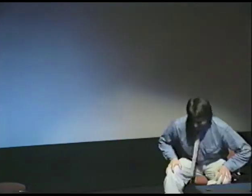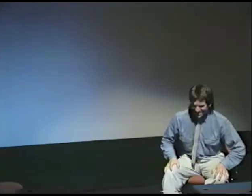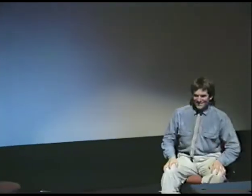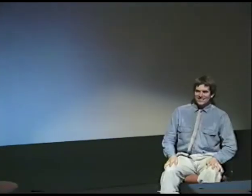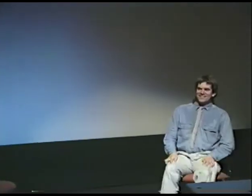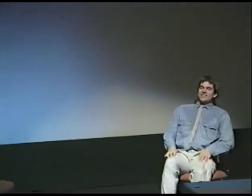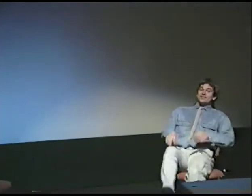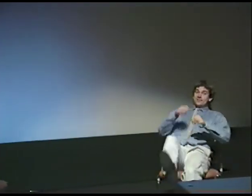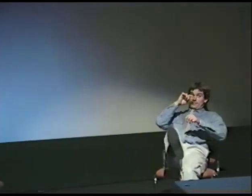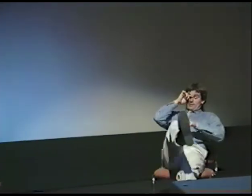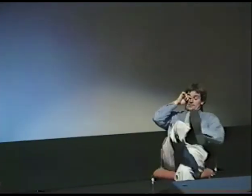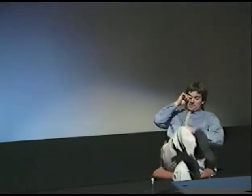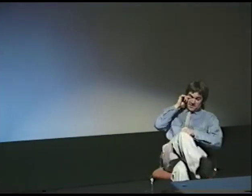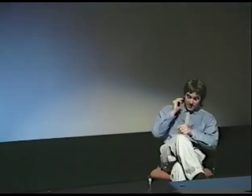I'm all psyched for it.